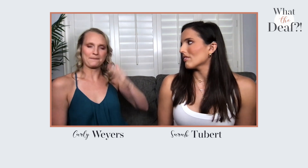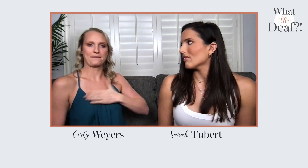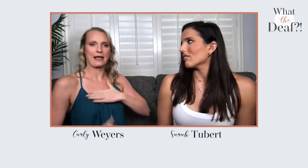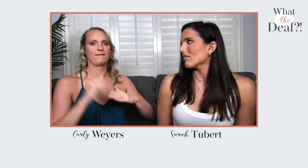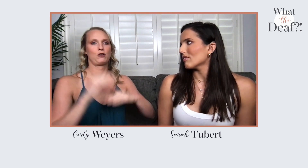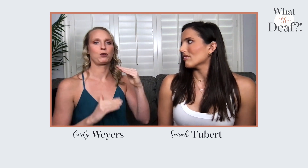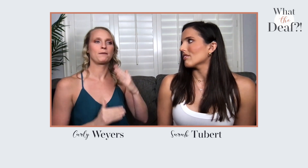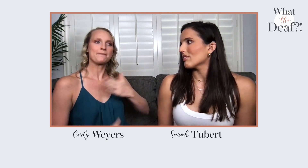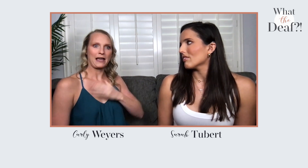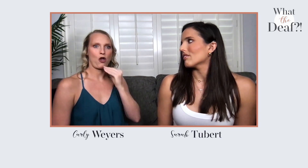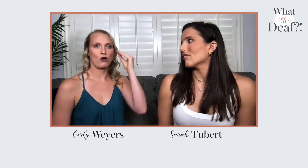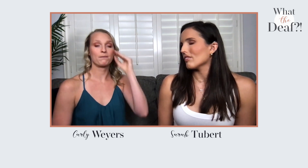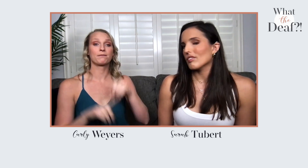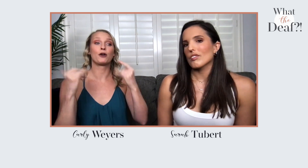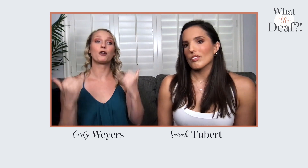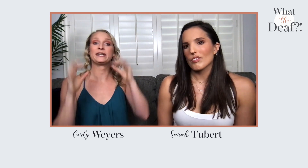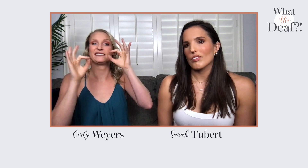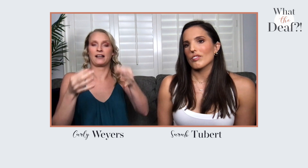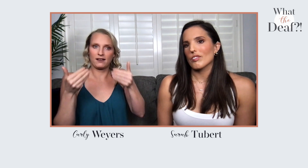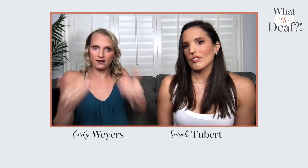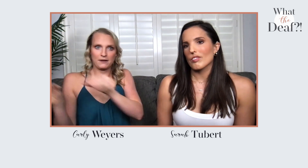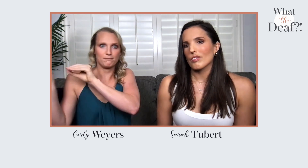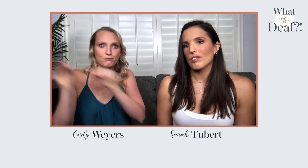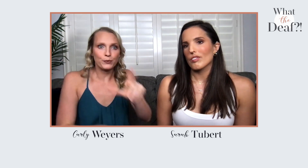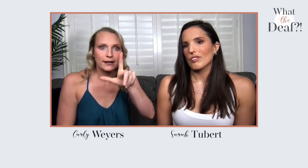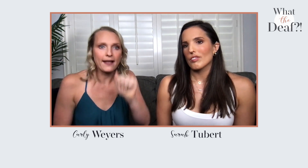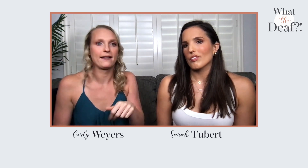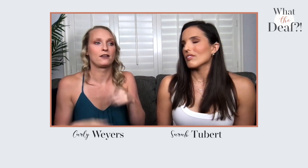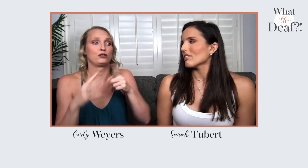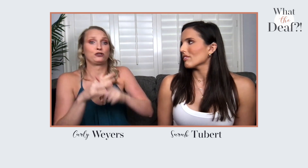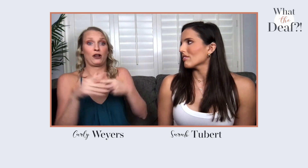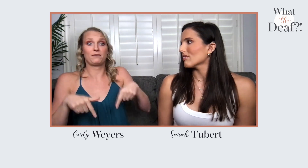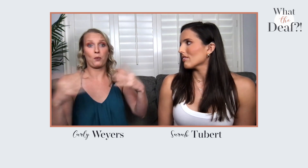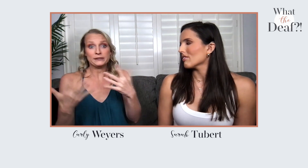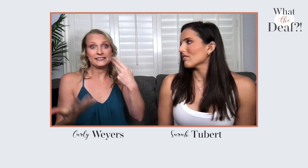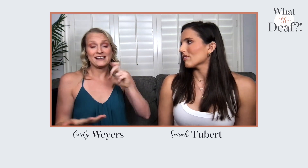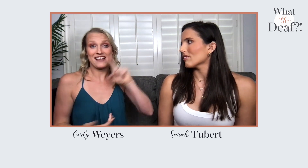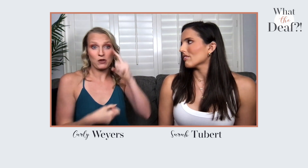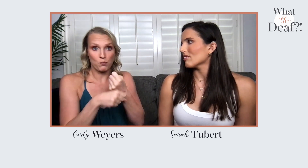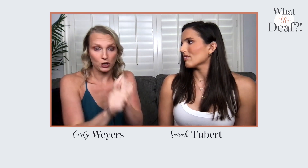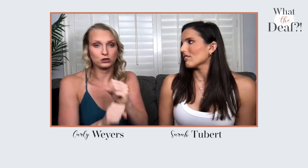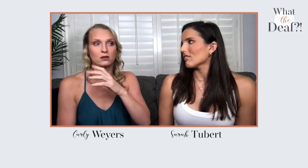That's my comfort zone. That's my home. Until I decided to move to Los Angeles and started this What the Deaf?! production.